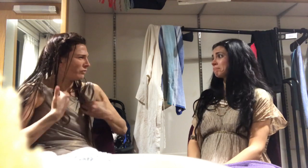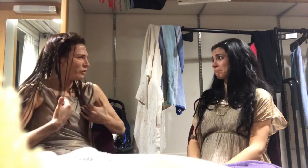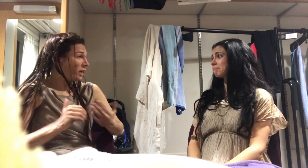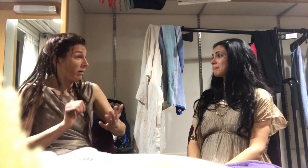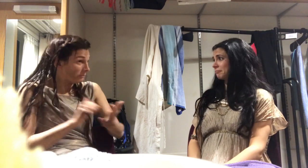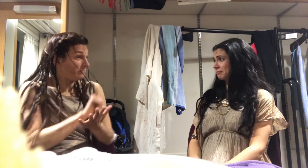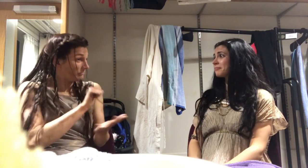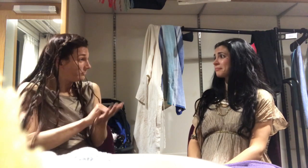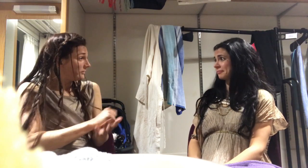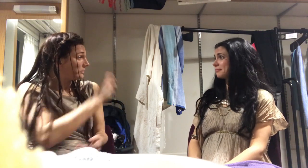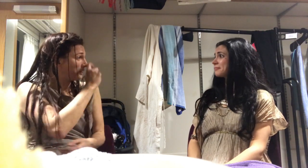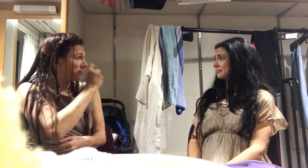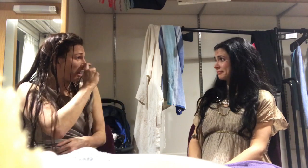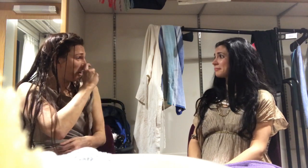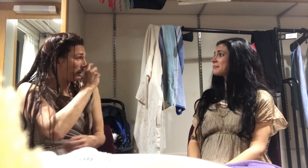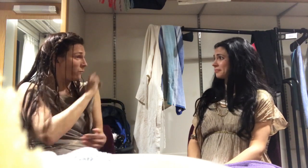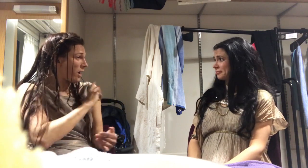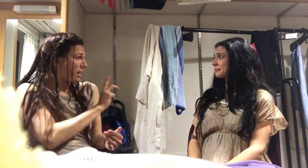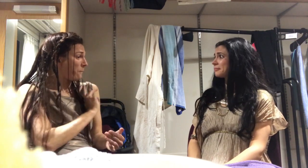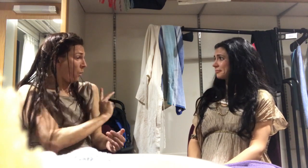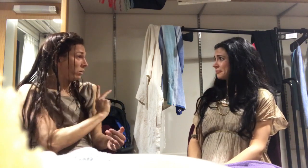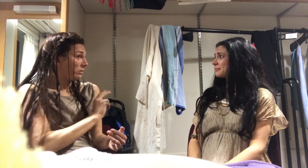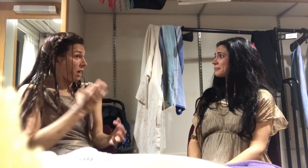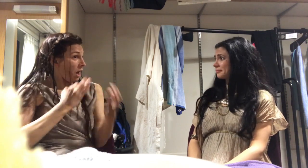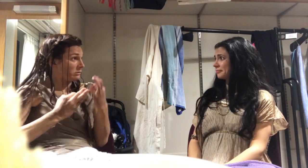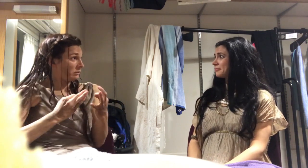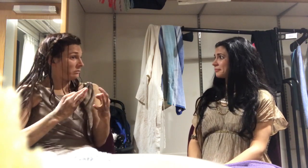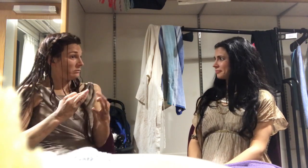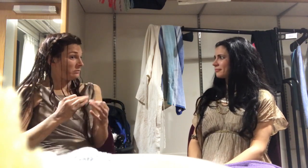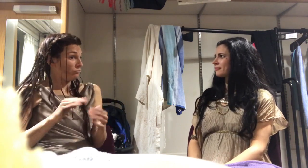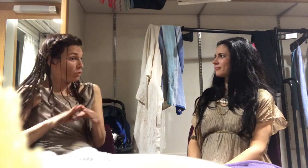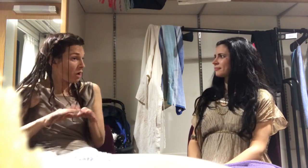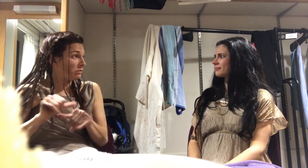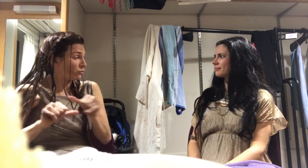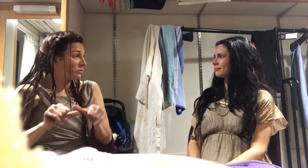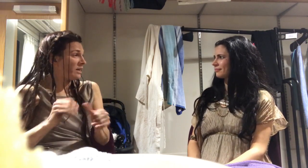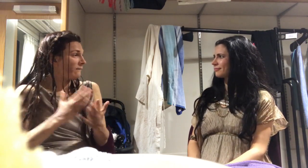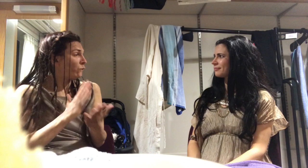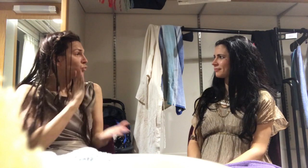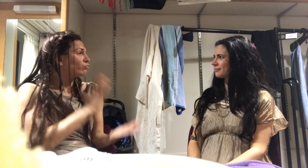into proper sisterhood - made it look richer We're both actors and through the rehearsal process